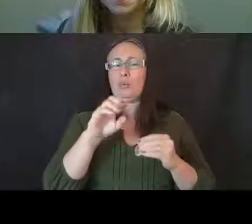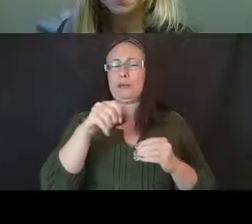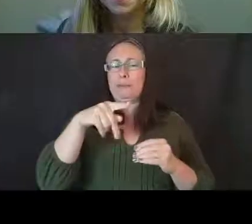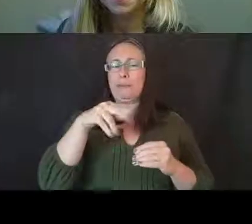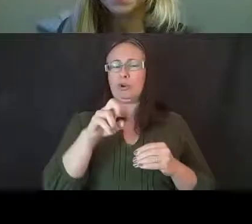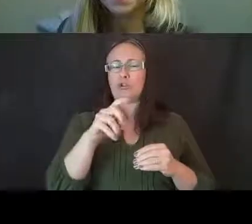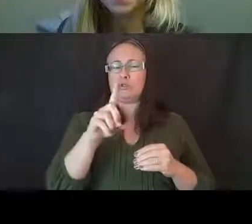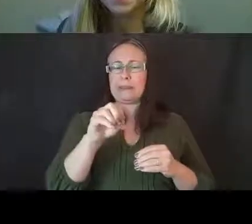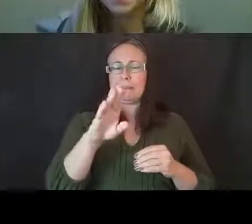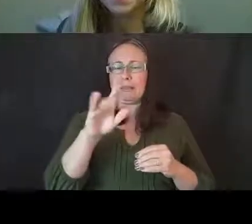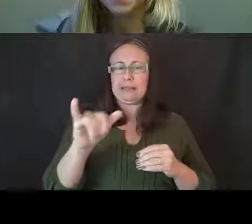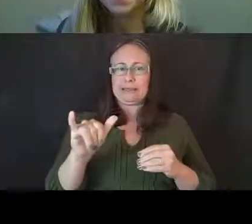Then I'm going to talk about the NIH response,